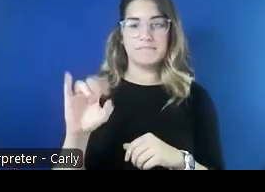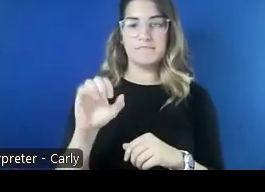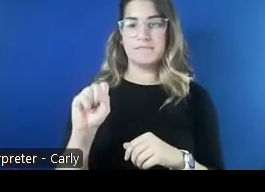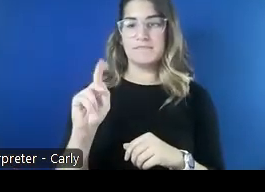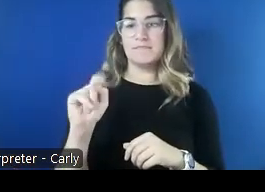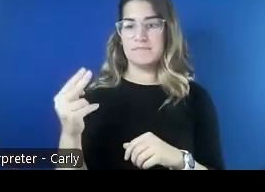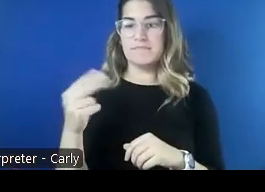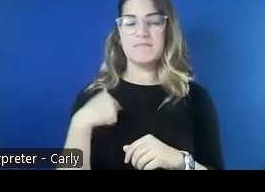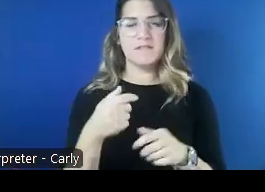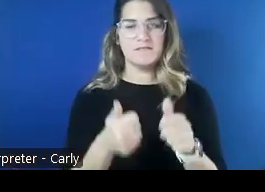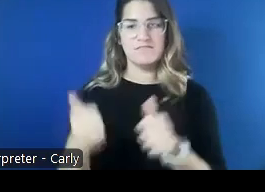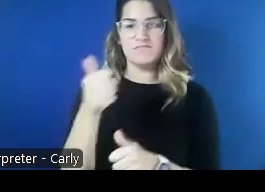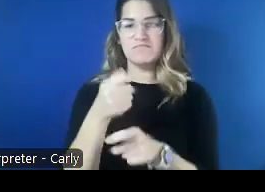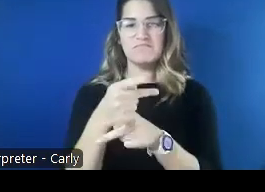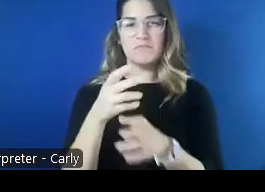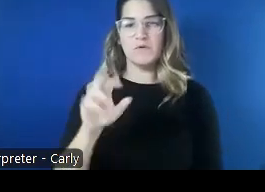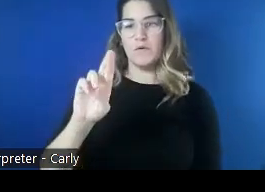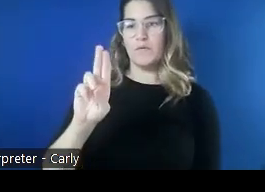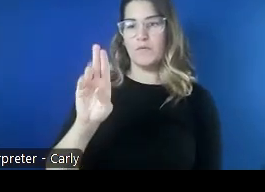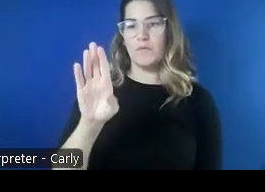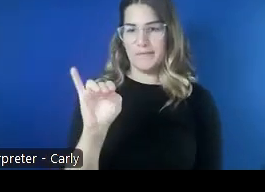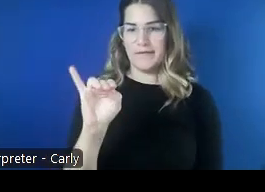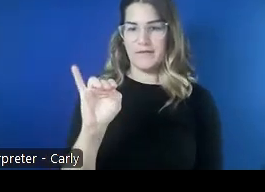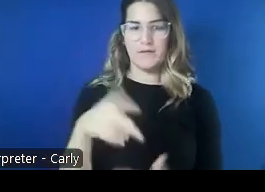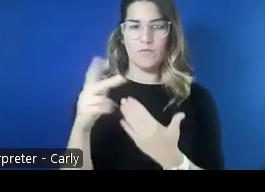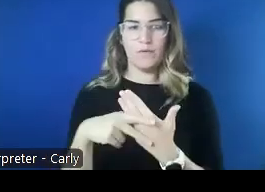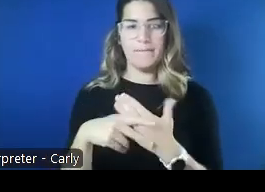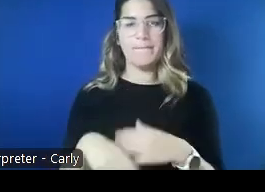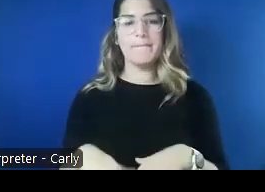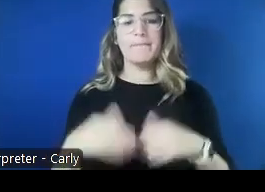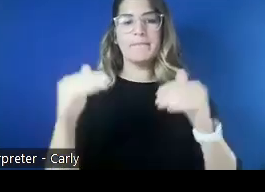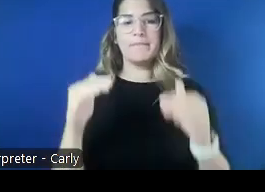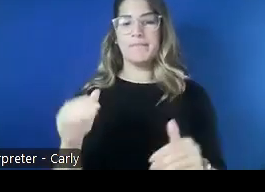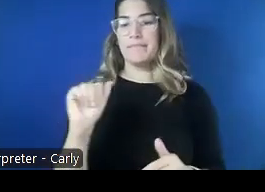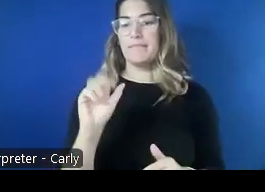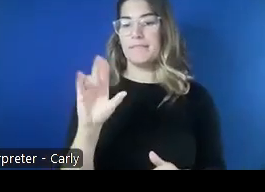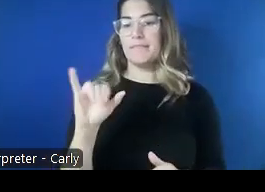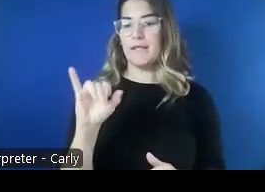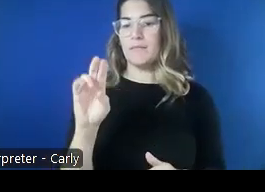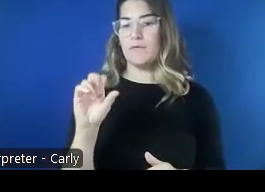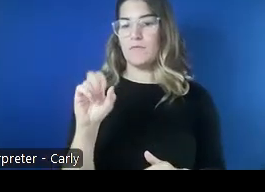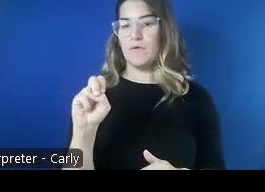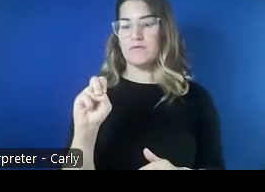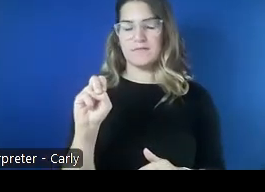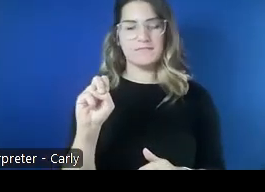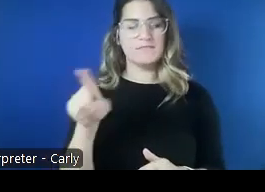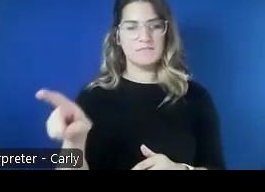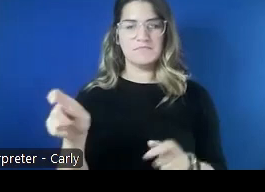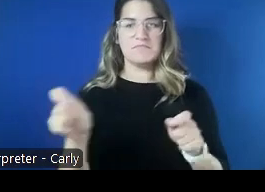program and uh Dr Abby Rosen is over our um sorry Lauren utani is over our parent child